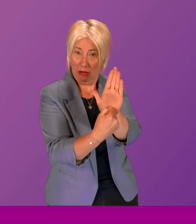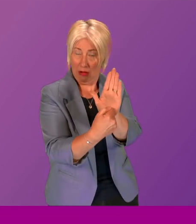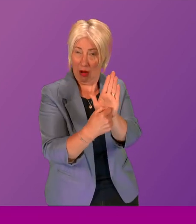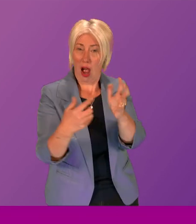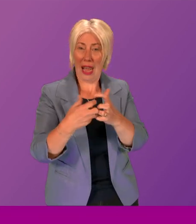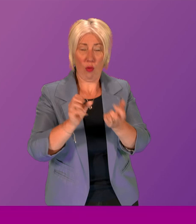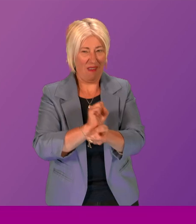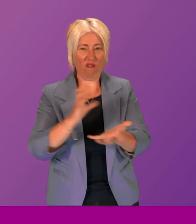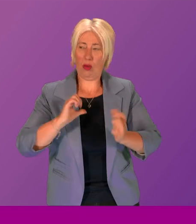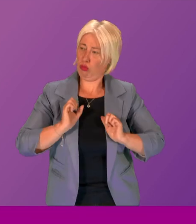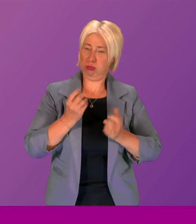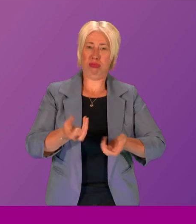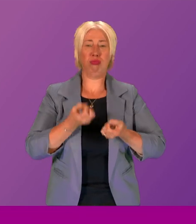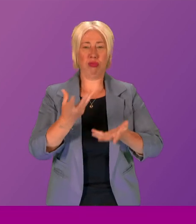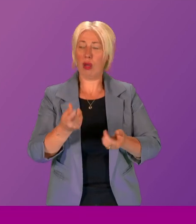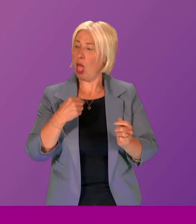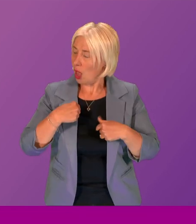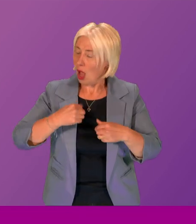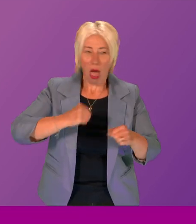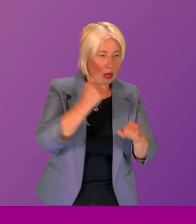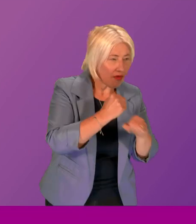was a matter of compromise between the Government and members of the Opposition,